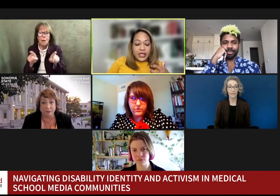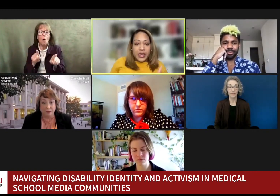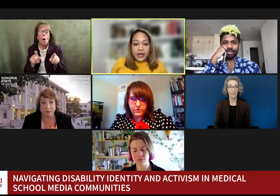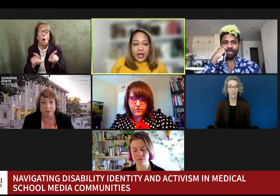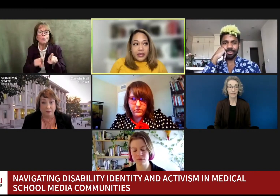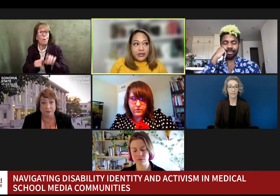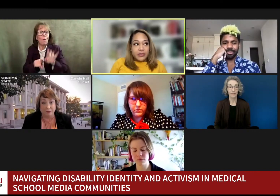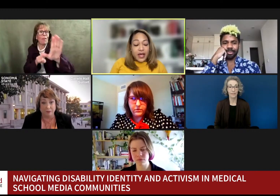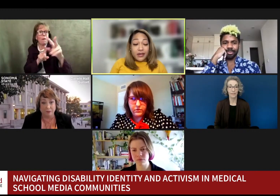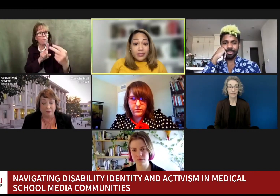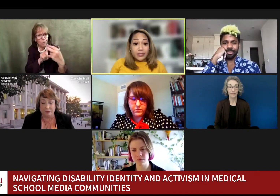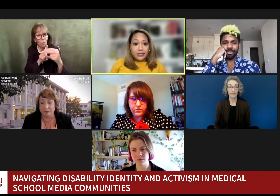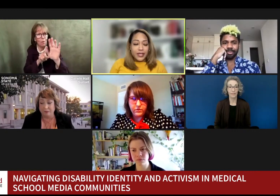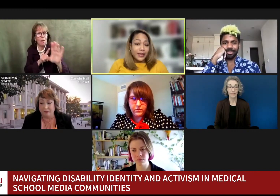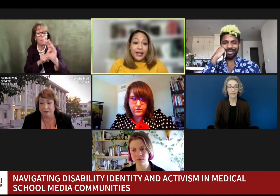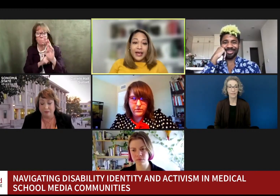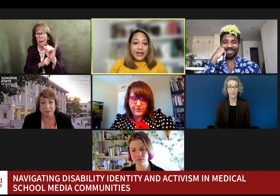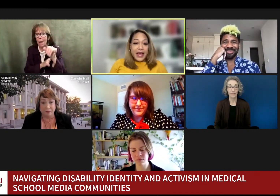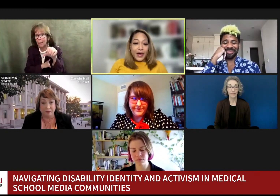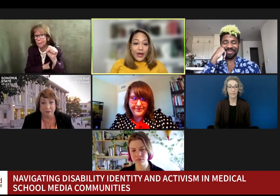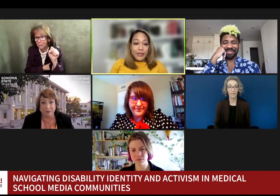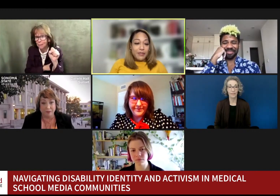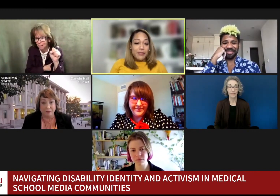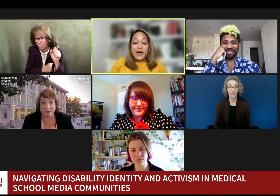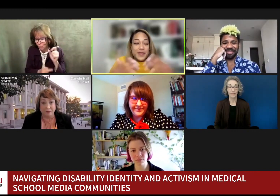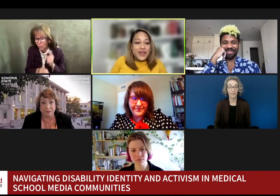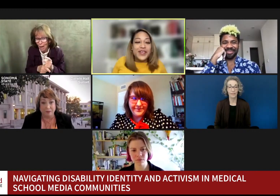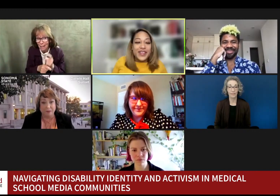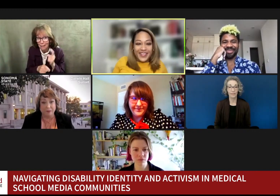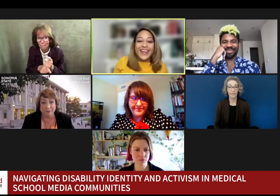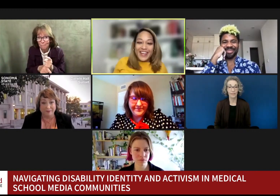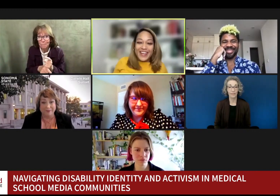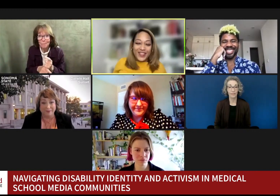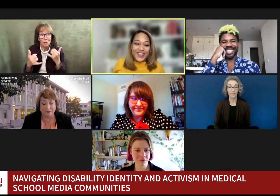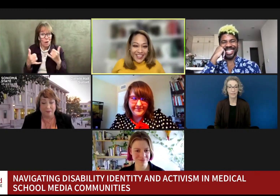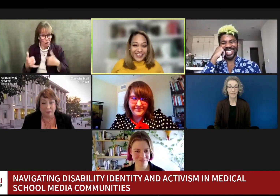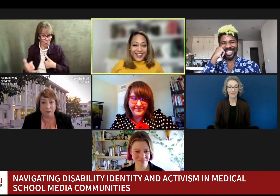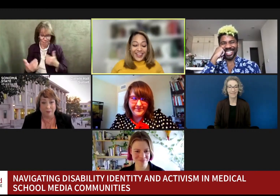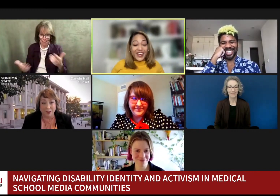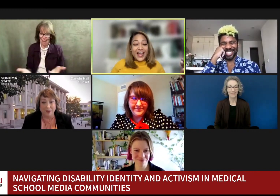And yeah, [LAUGH] now I'm here with you guys five years later.